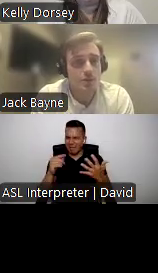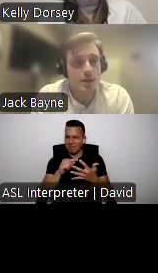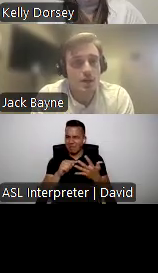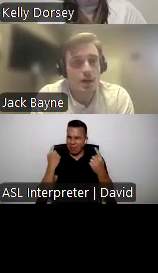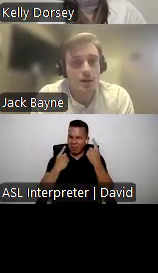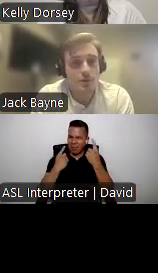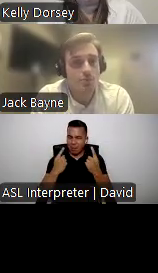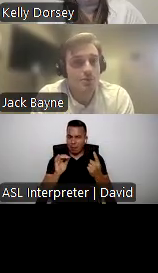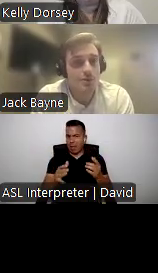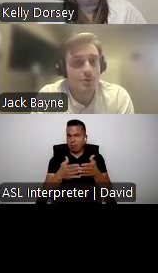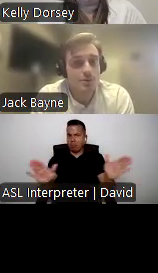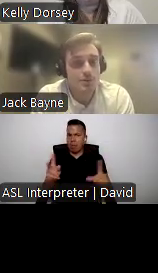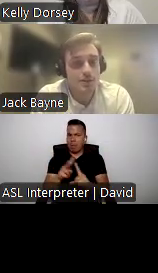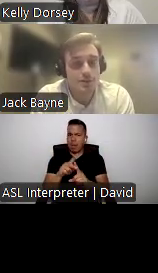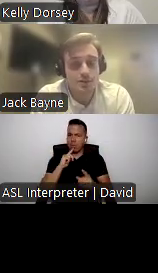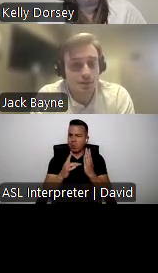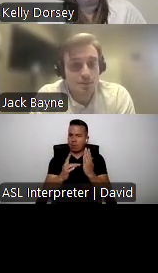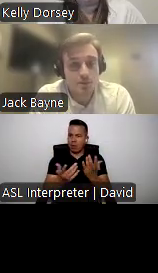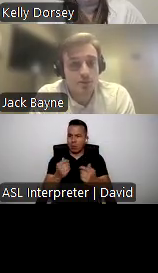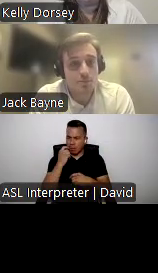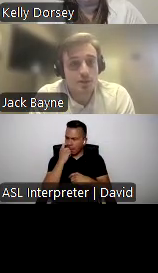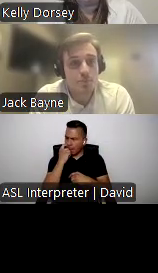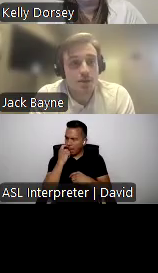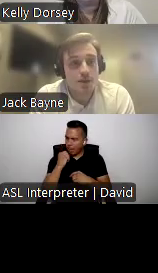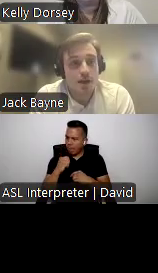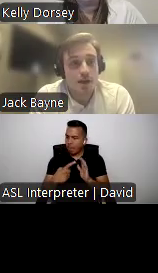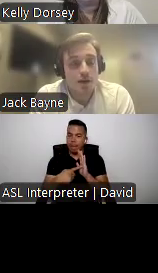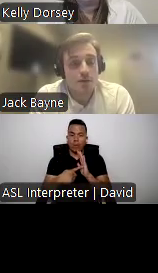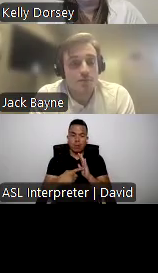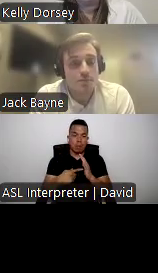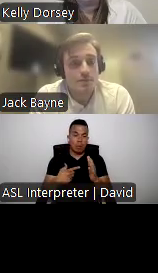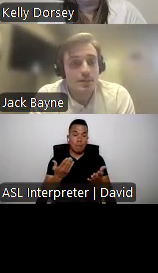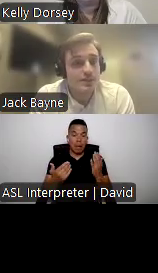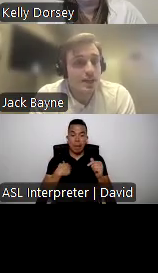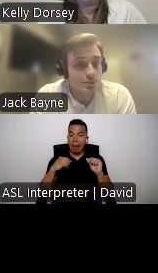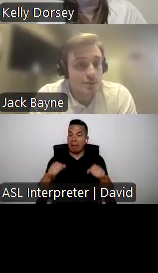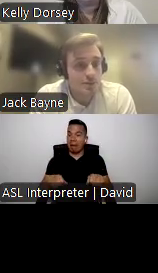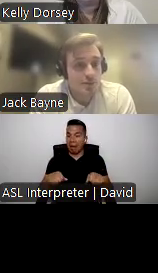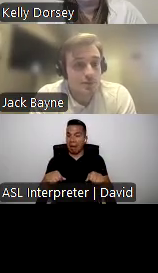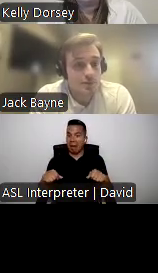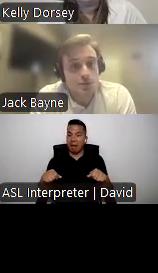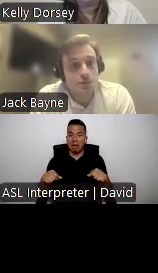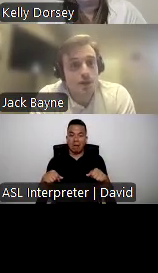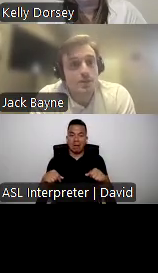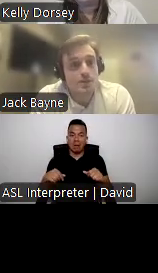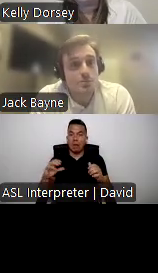too. You know, maybe you can look something up in a textbook if you're doing a school assignment as